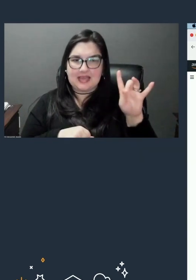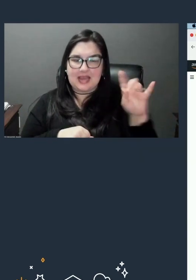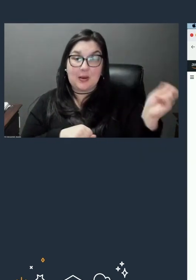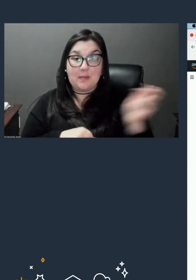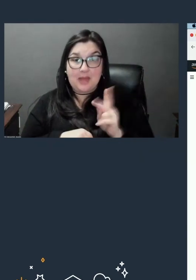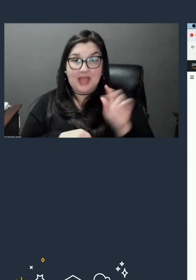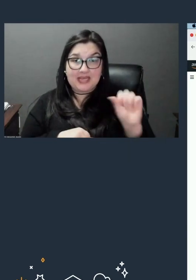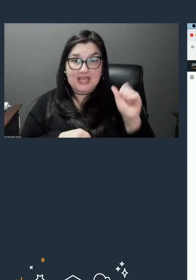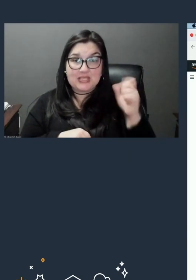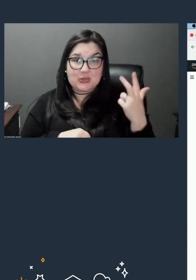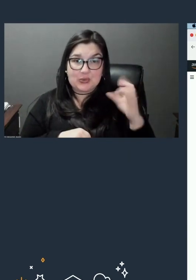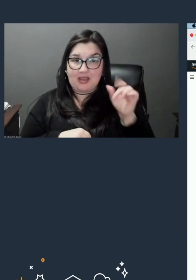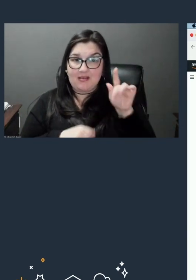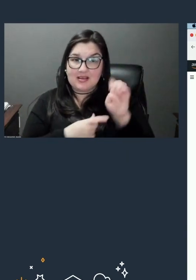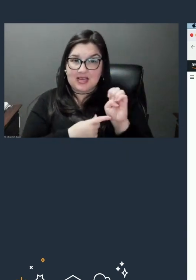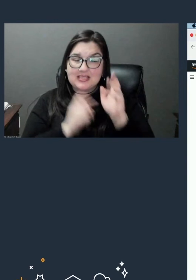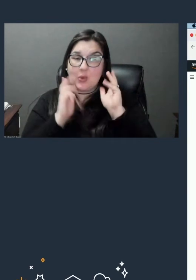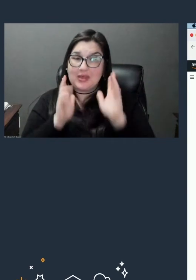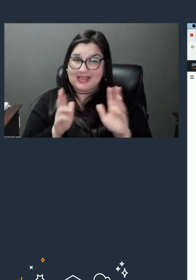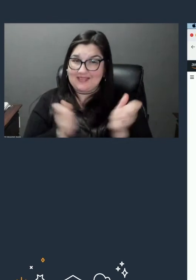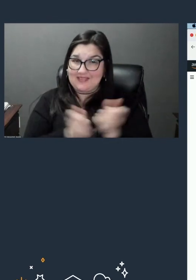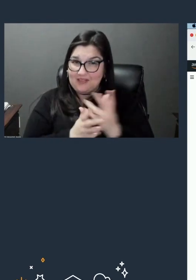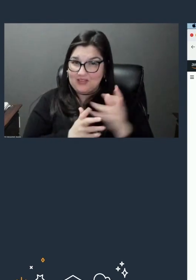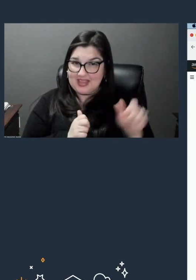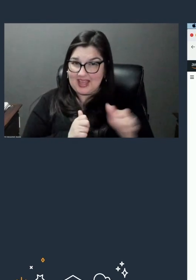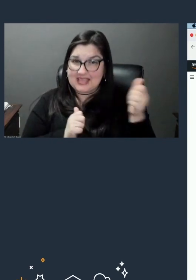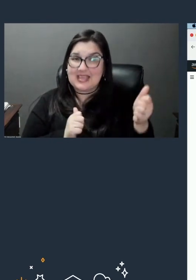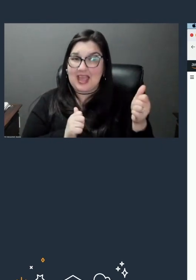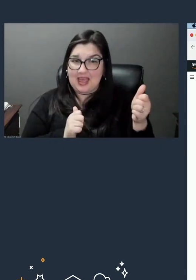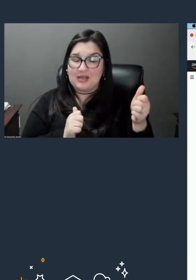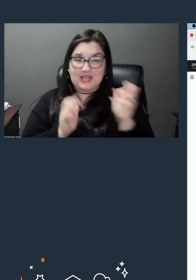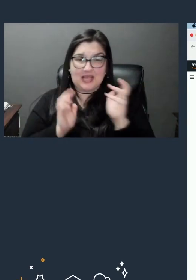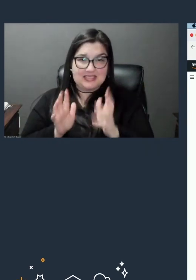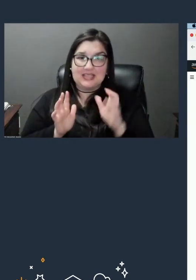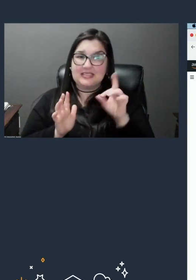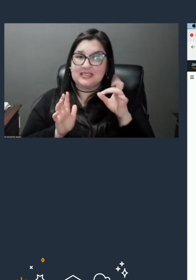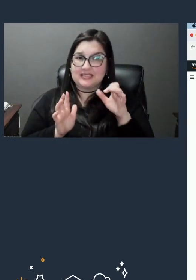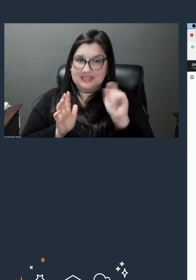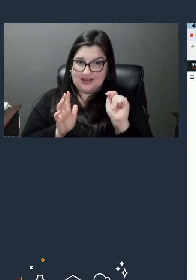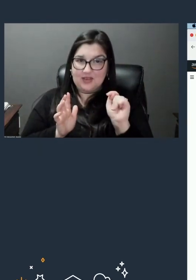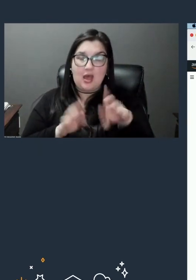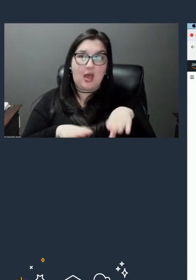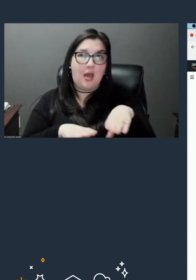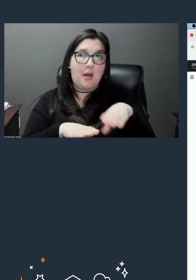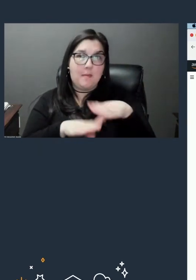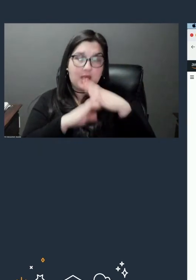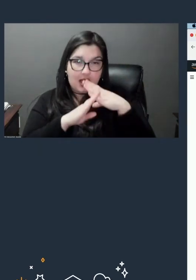I'm going to leave everything else as is in default. Block public access would still be on.